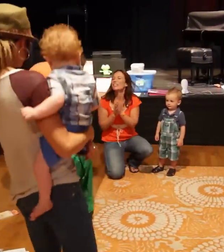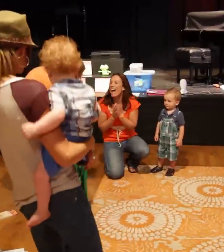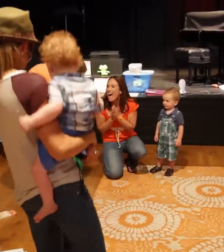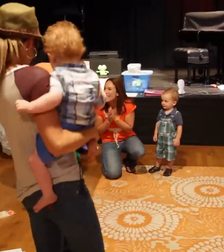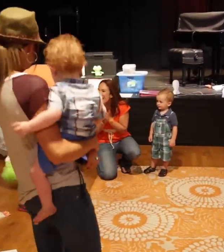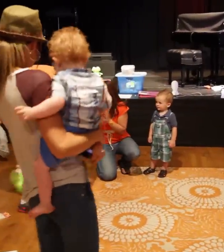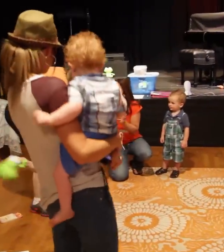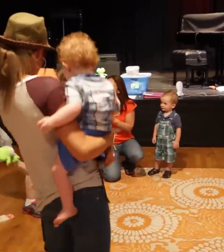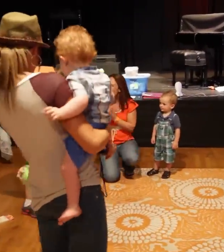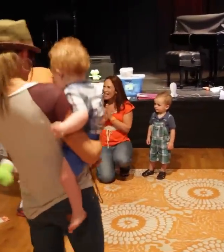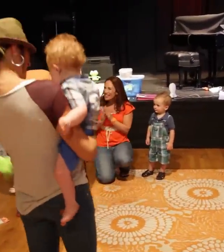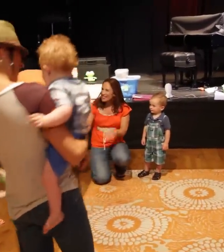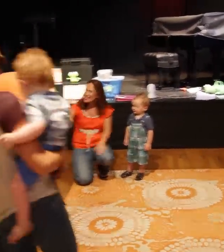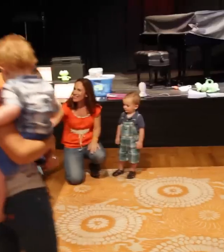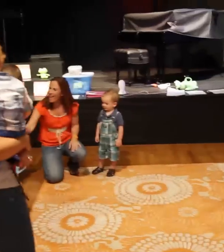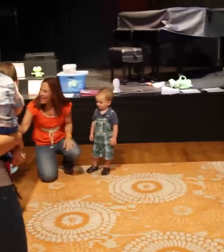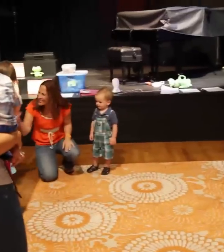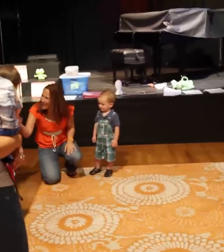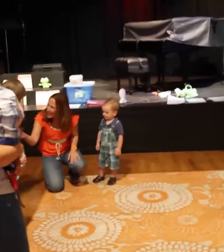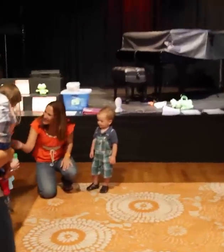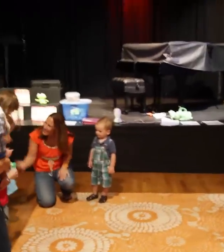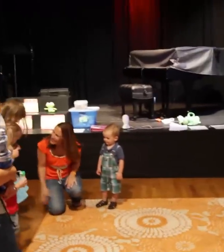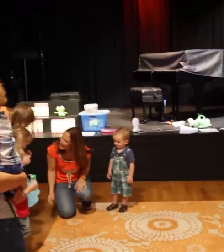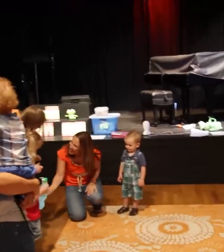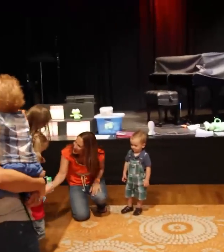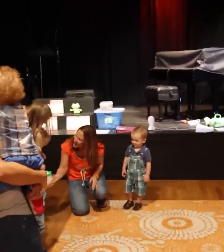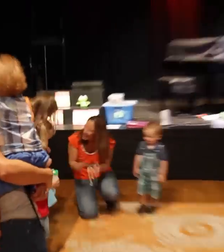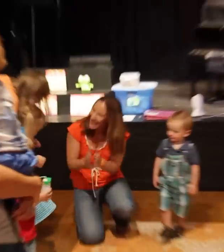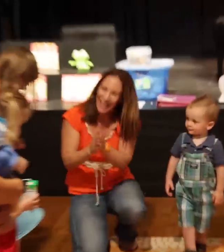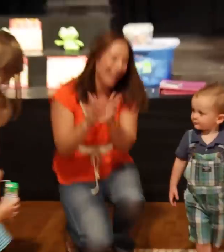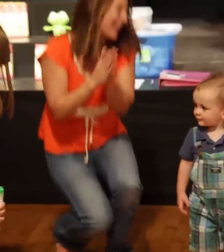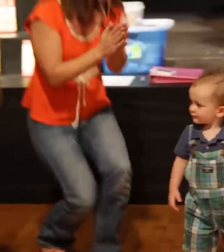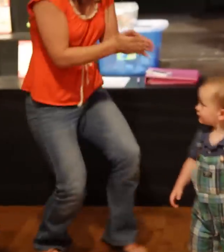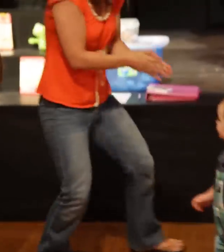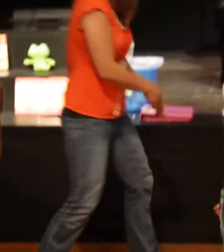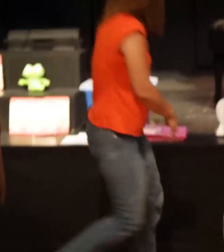Lydia you're doing awesome! You're doing awesome.! Thanks for coming!